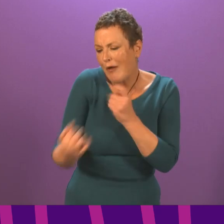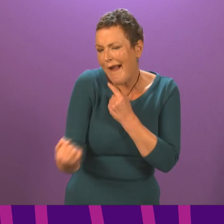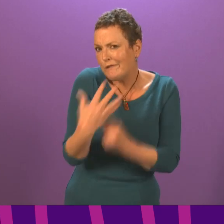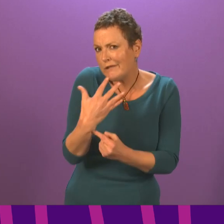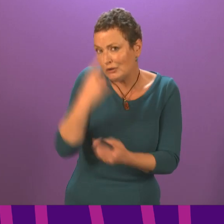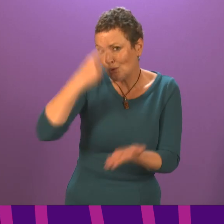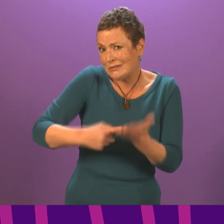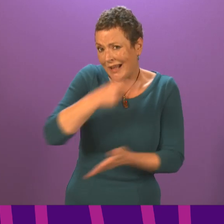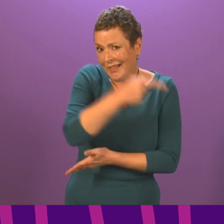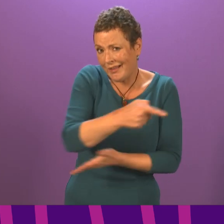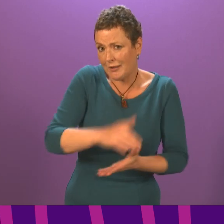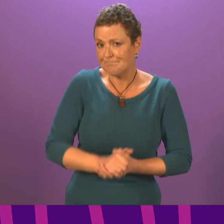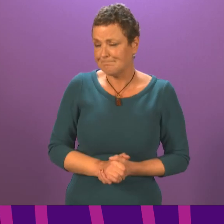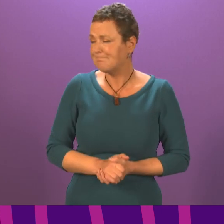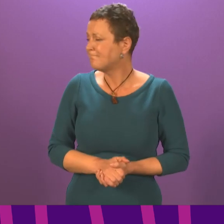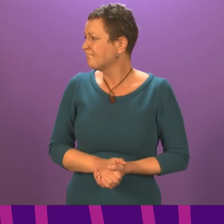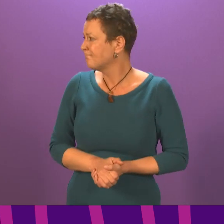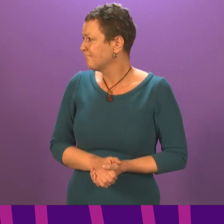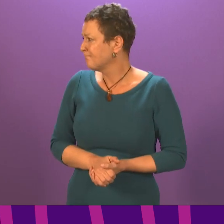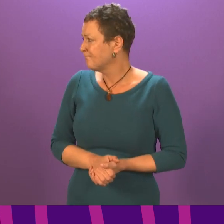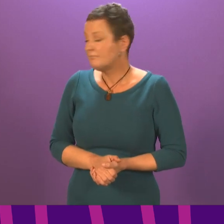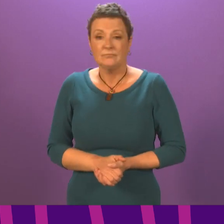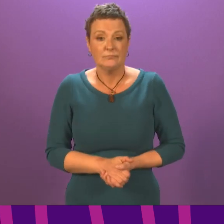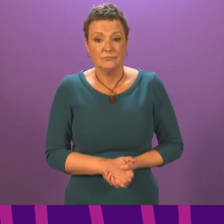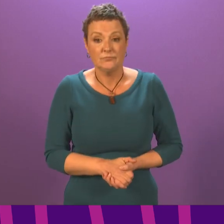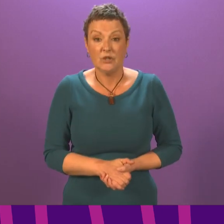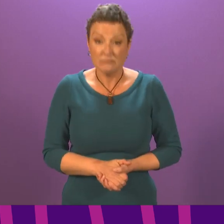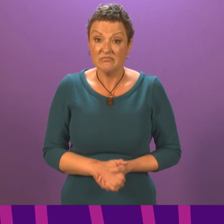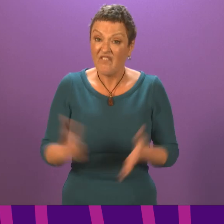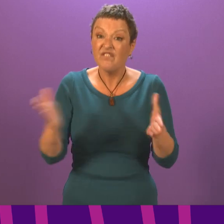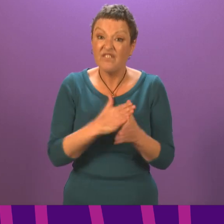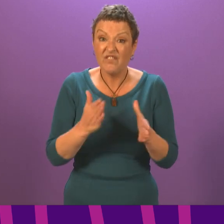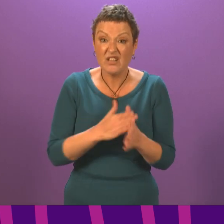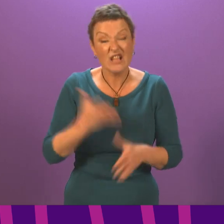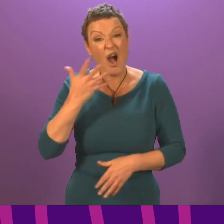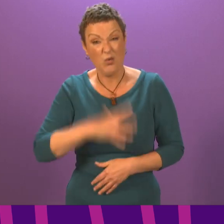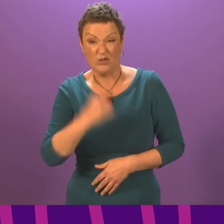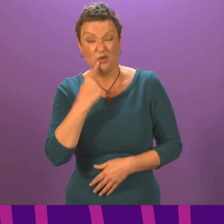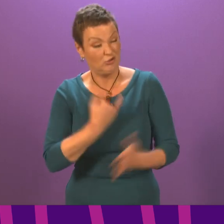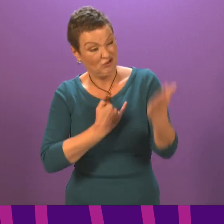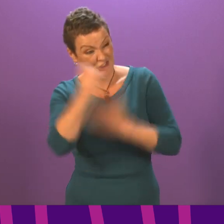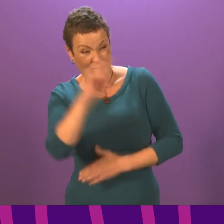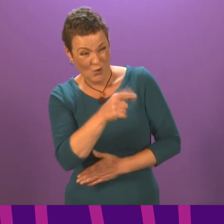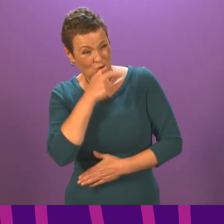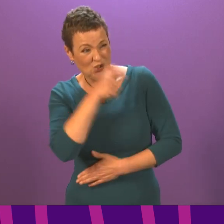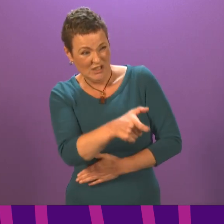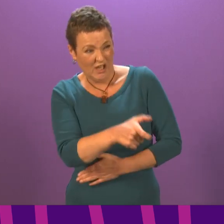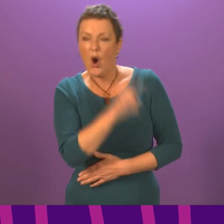The First Minister: I again completely reject the narrative that some people are working hard and some people are not working hard, because everybody in